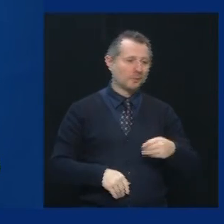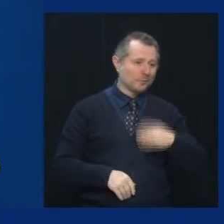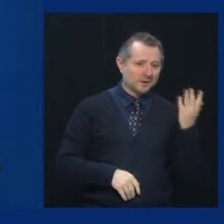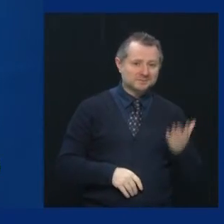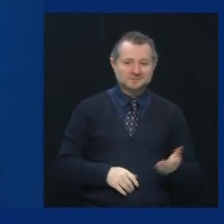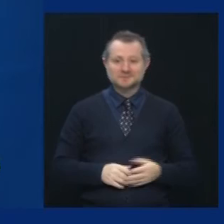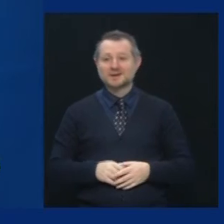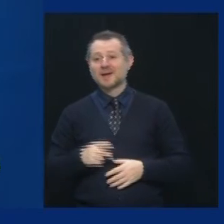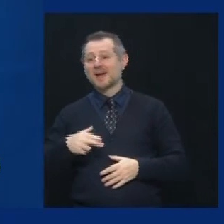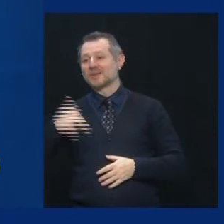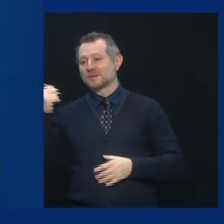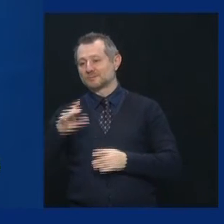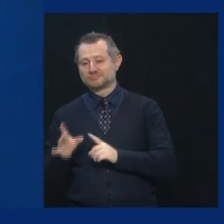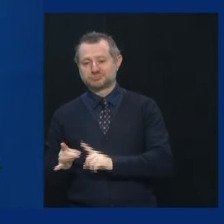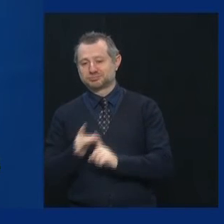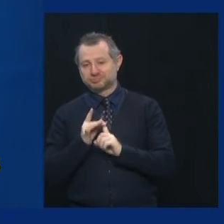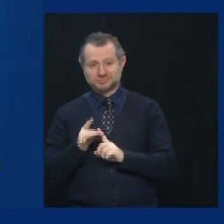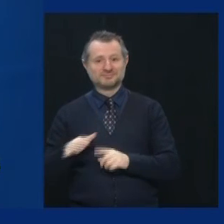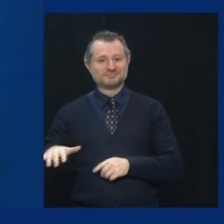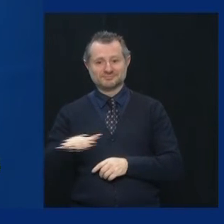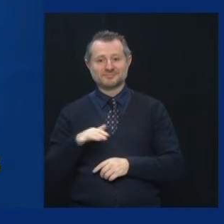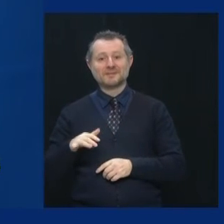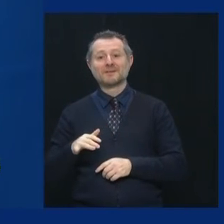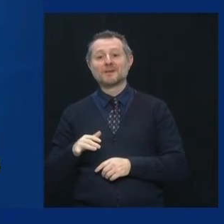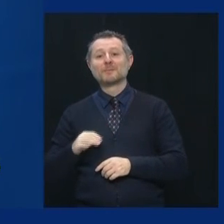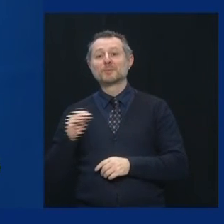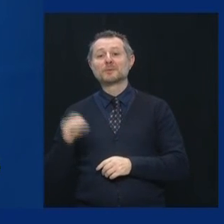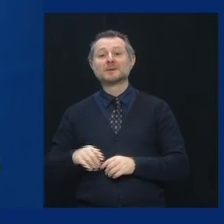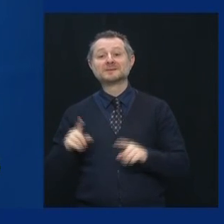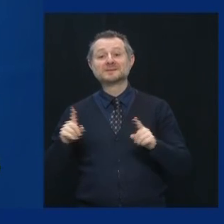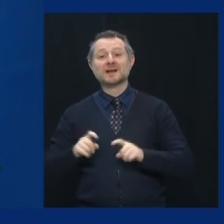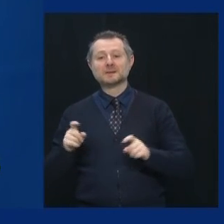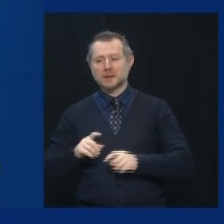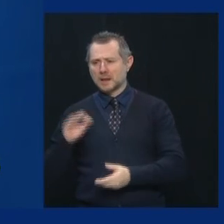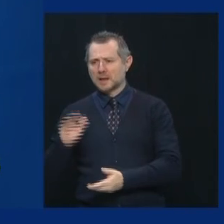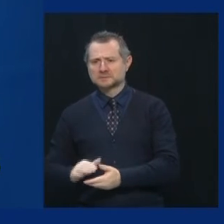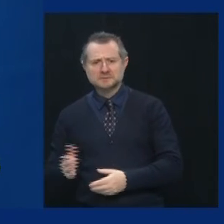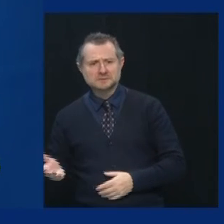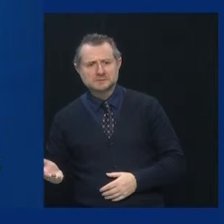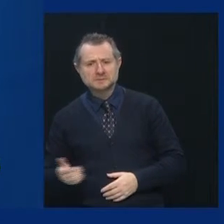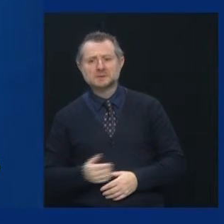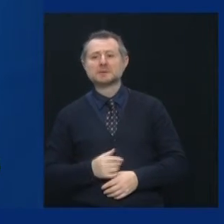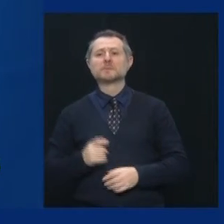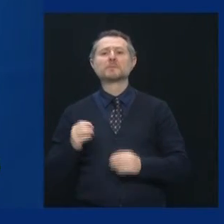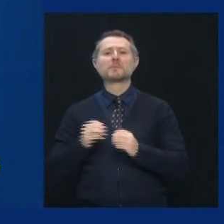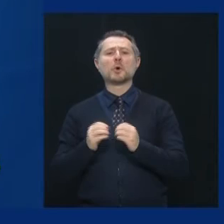HISPANIC ONE AND A HALFTIMES THE RATE OF WHITES.